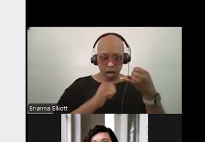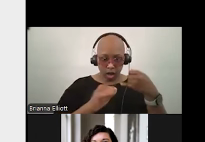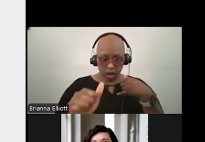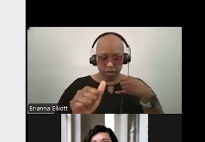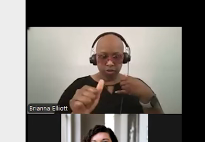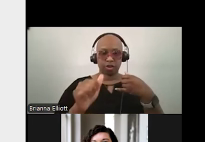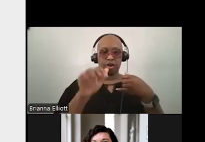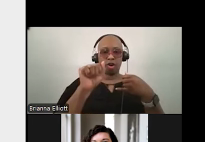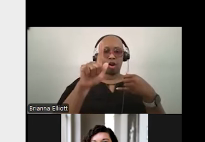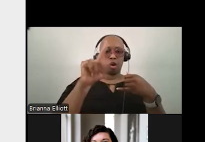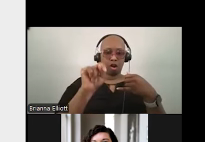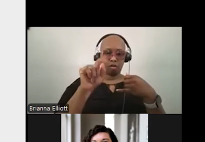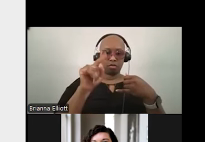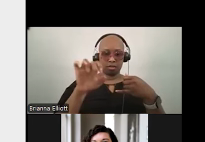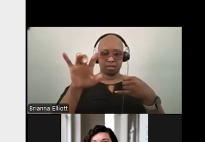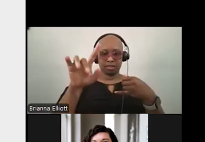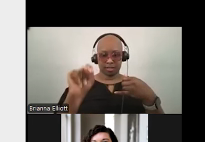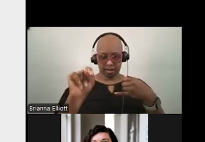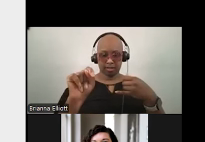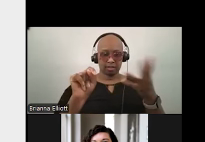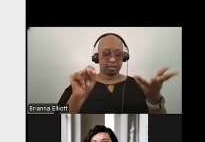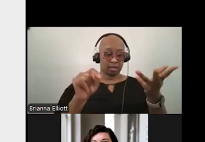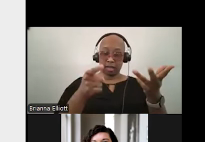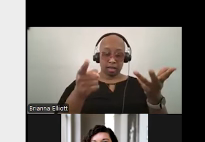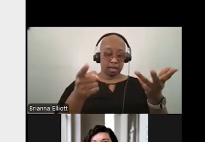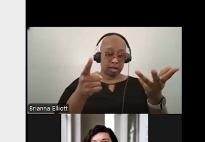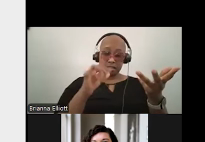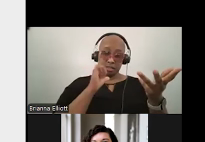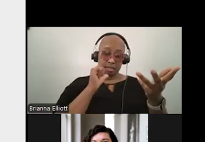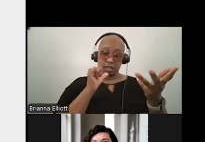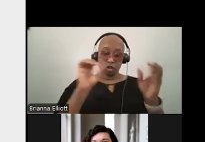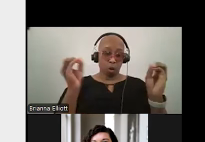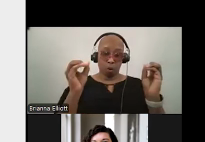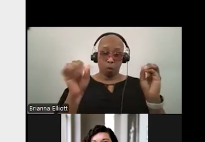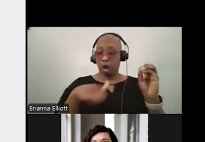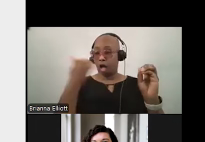doesn't do anything for this slide. There's no other meaning that it needs to convey.